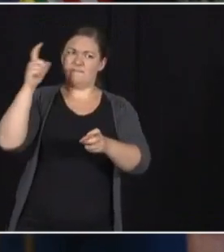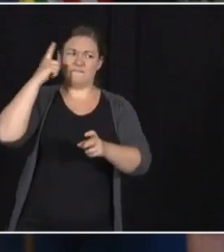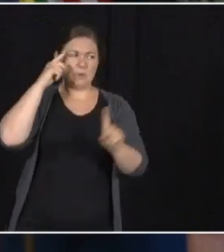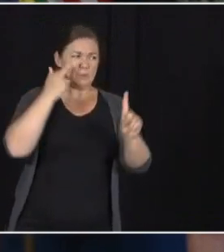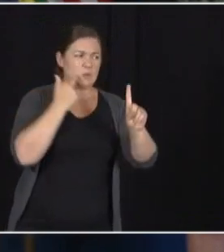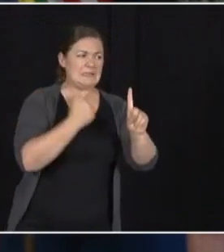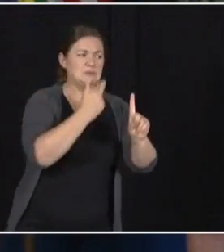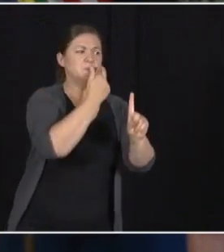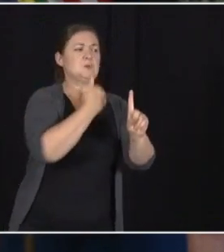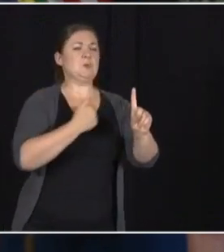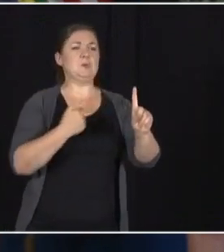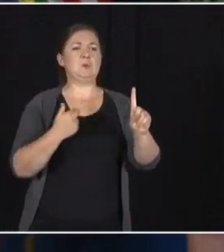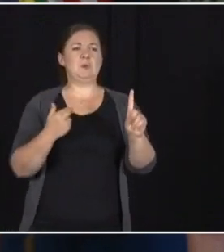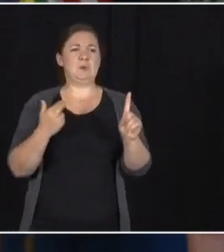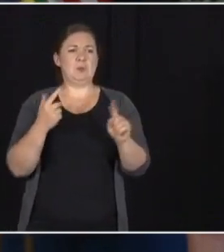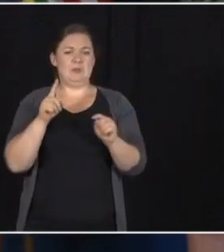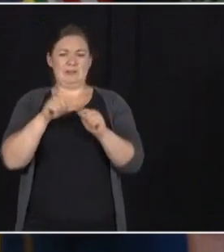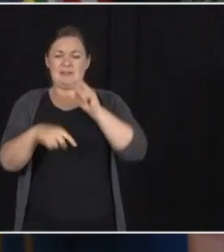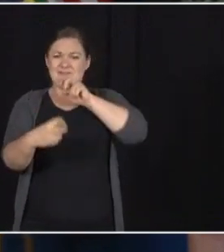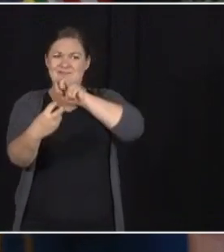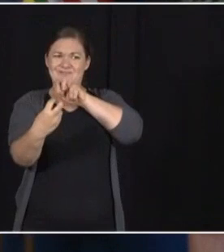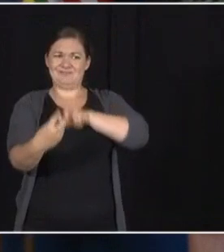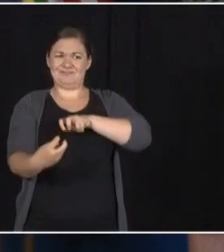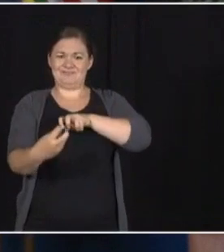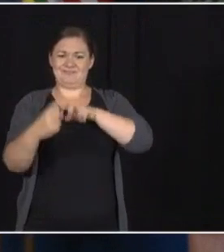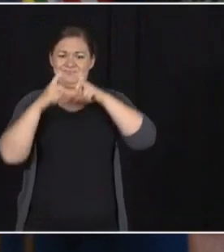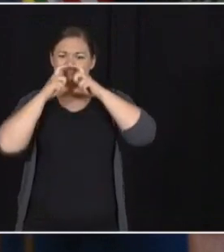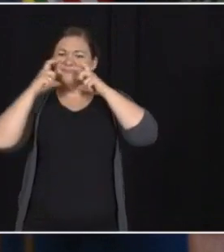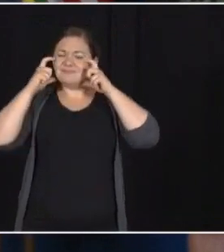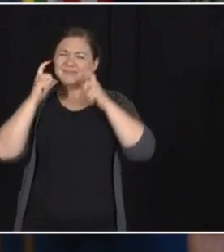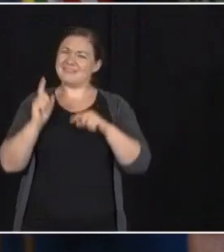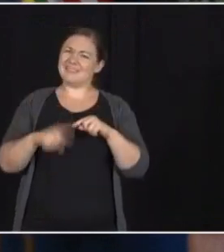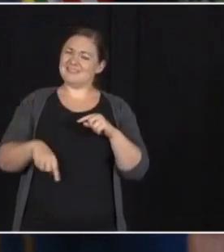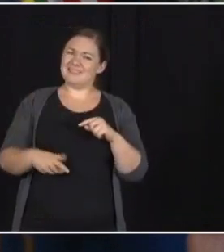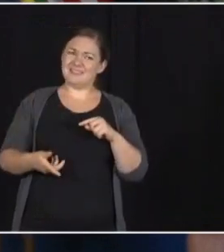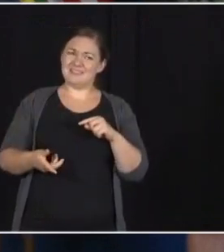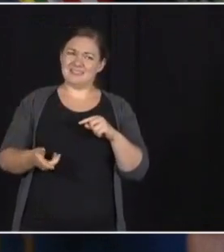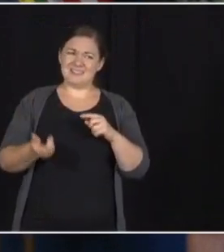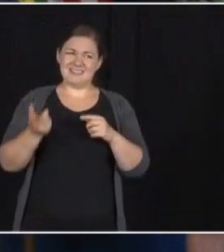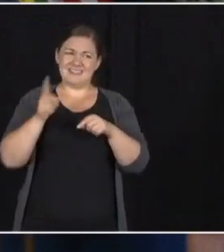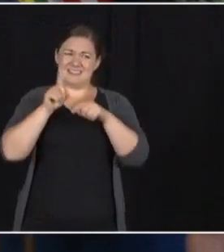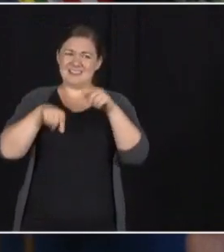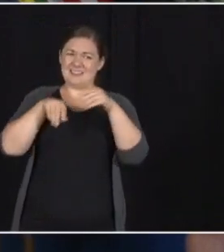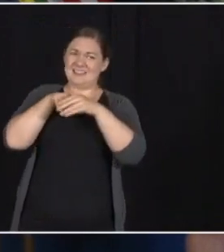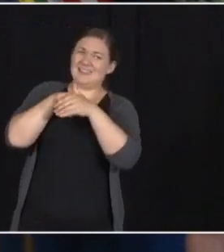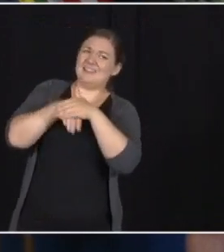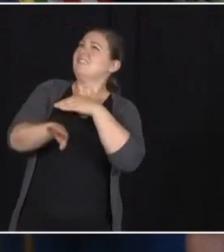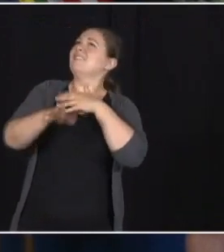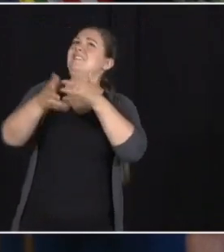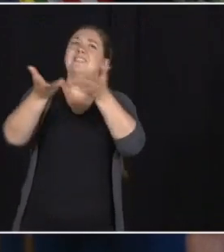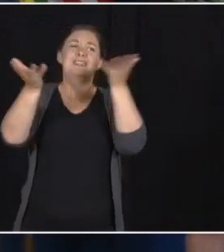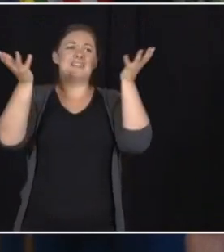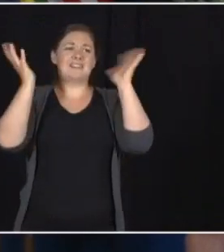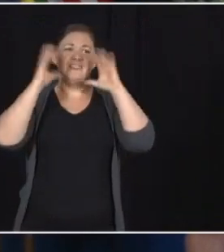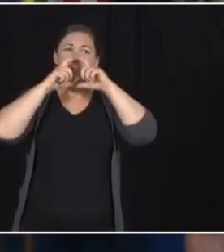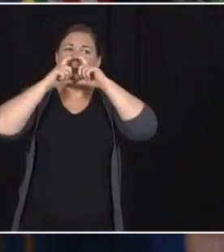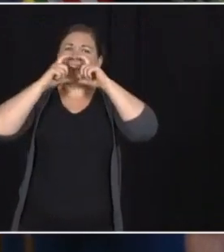for the hospitality industry. You can't go to a restaurant and have dinner wearing a mask. You can't sit at a bar wearing a mask.